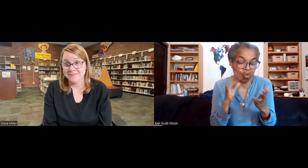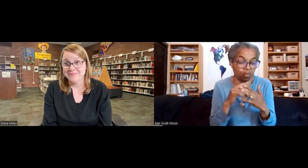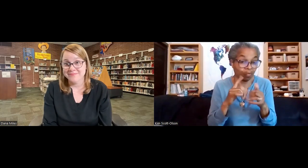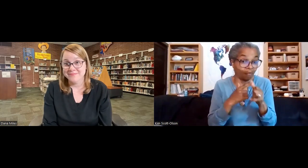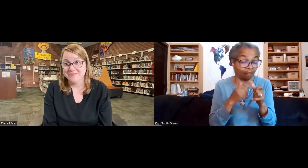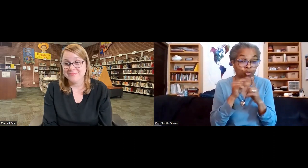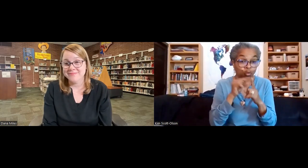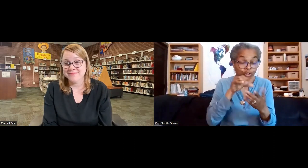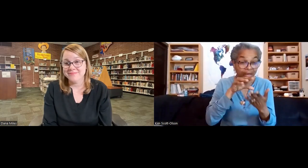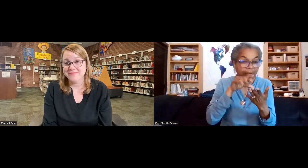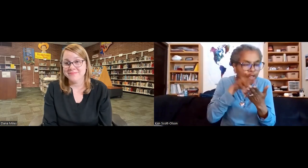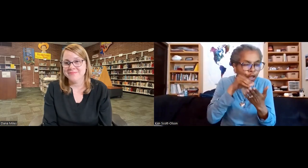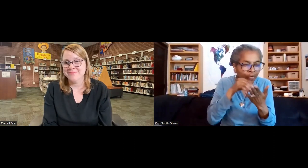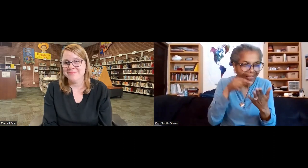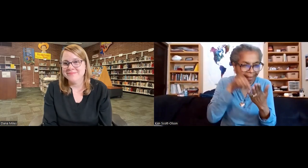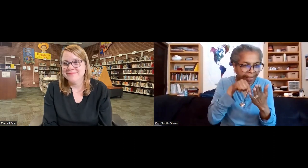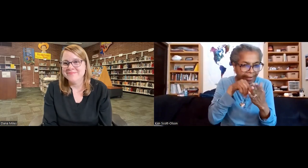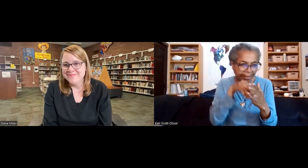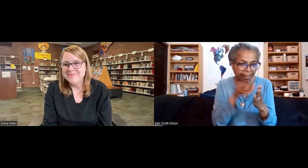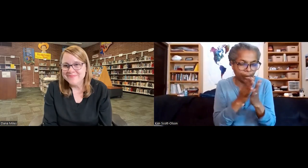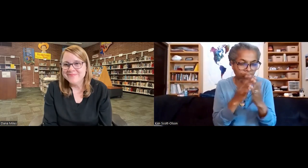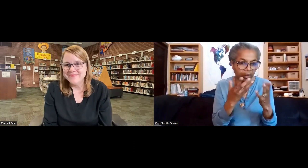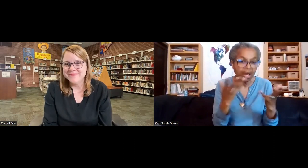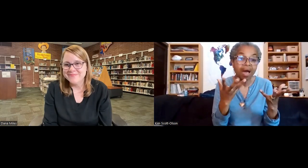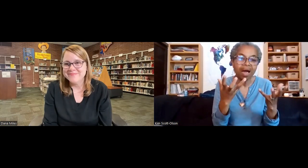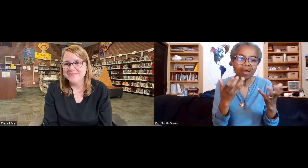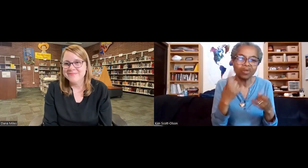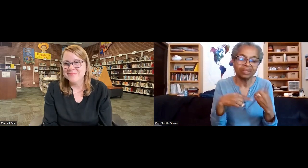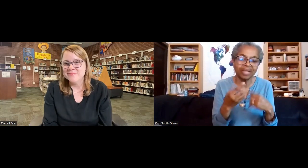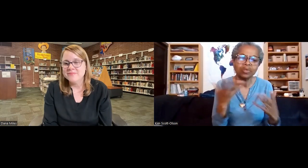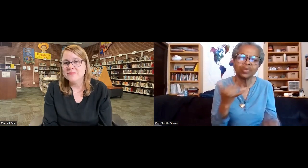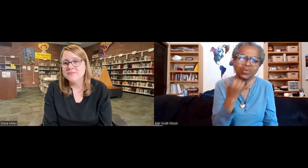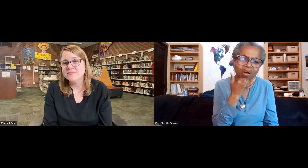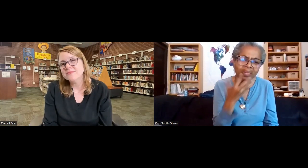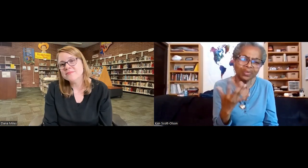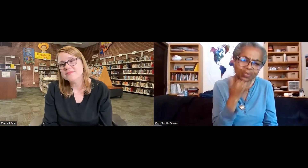The first thing I looked for was how to sign, “What’s wrong?”